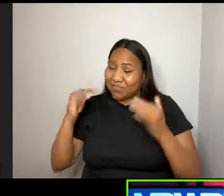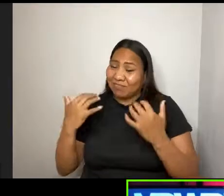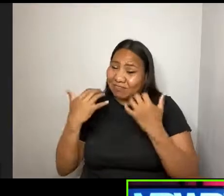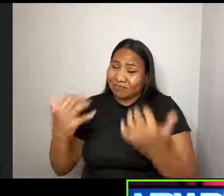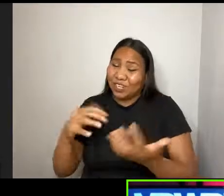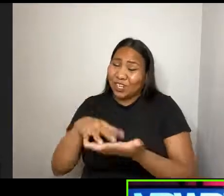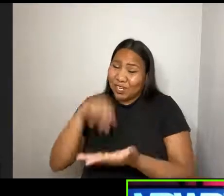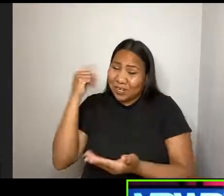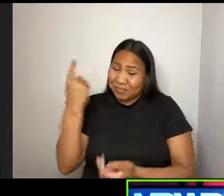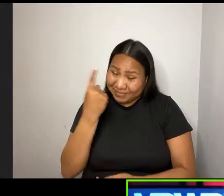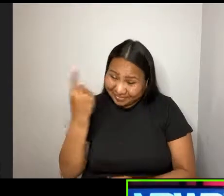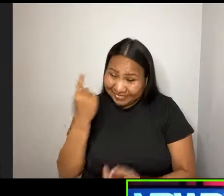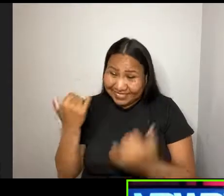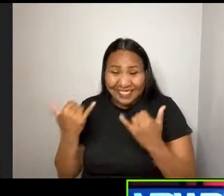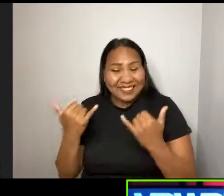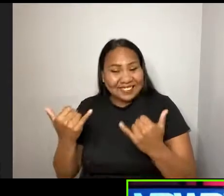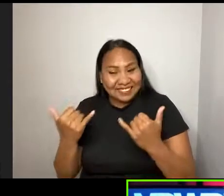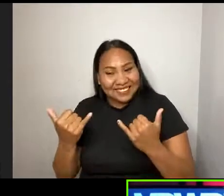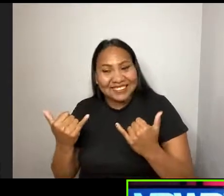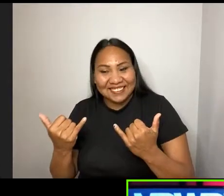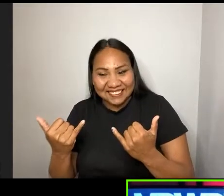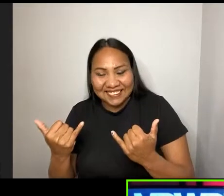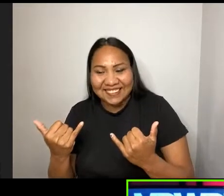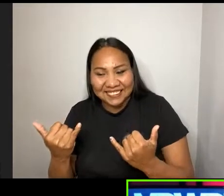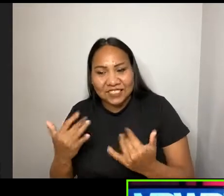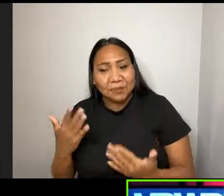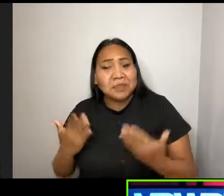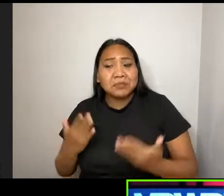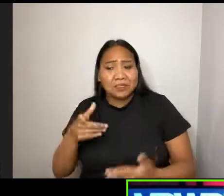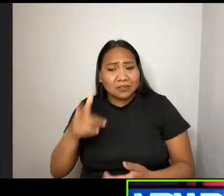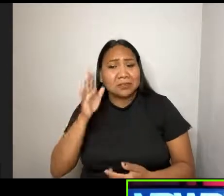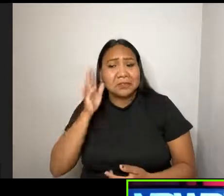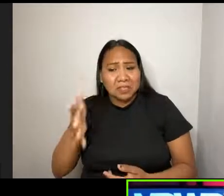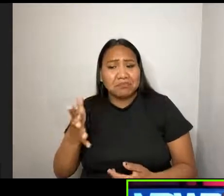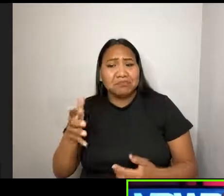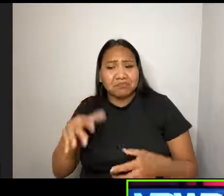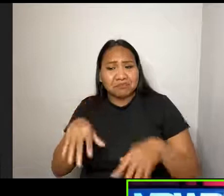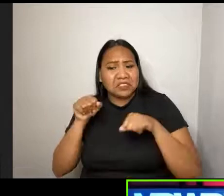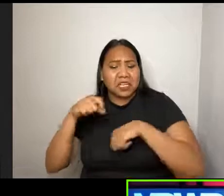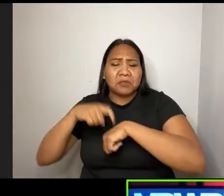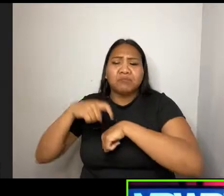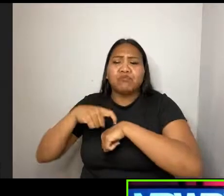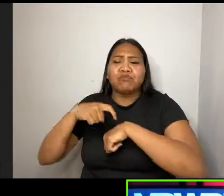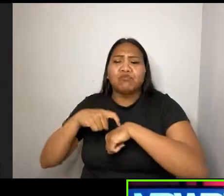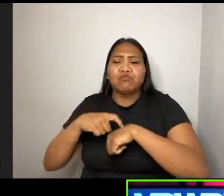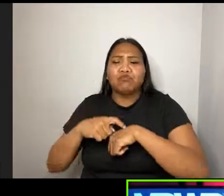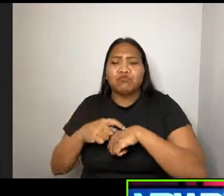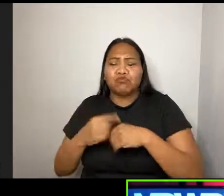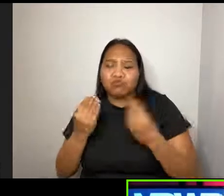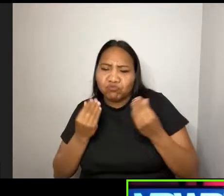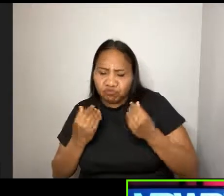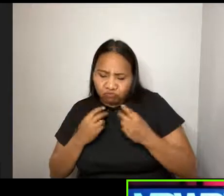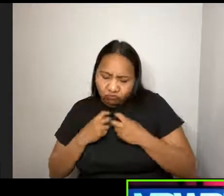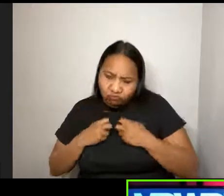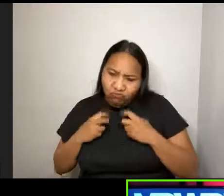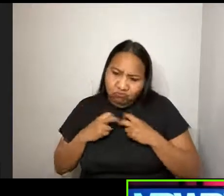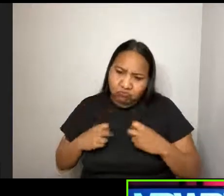more time to learn about their own biases. I need to admit to everyone which I did earlier that